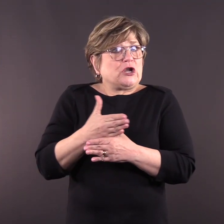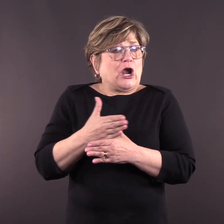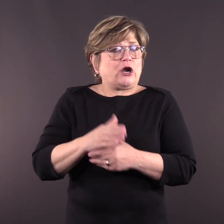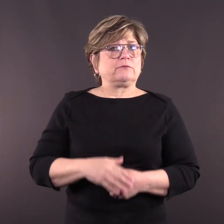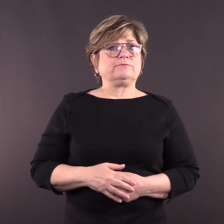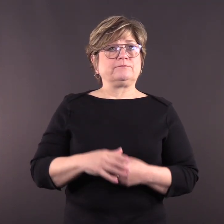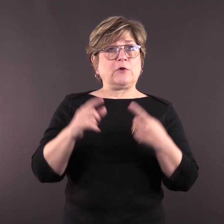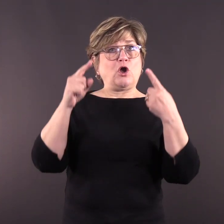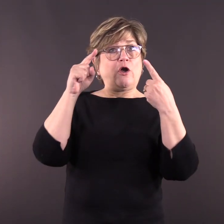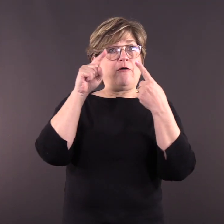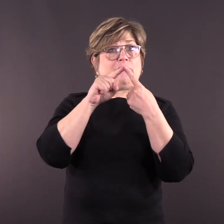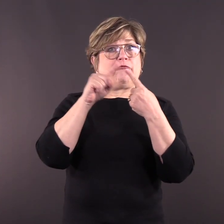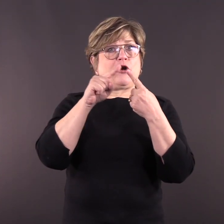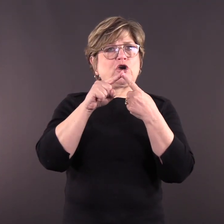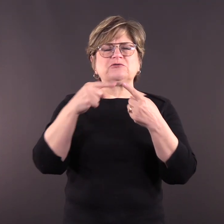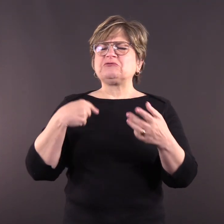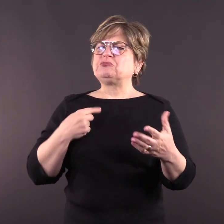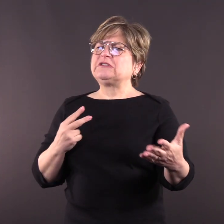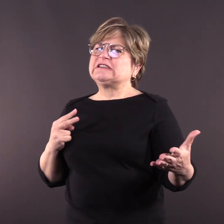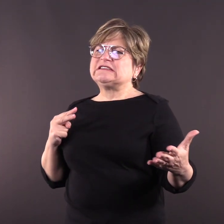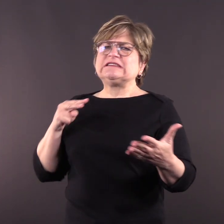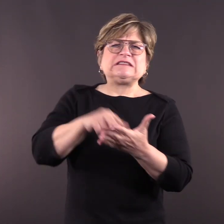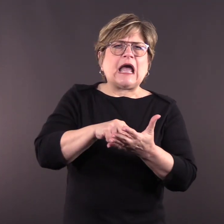Here is what we can share: